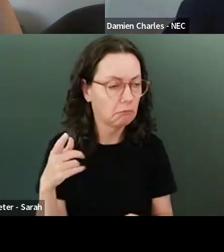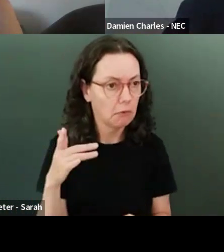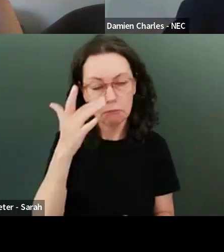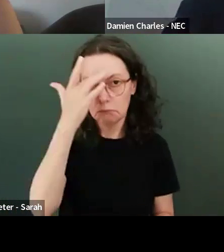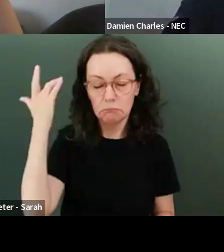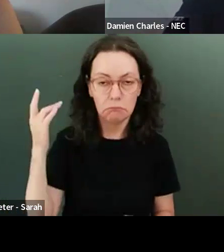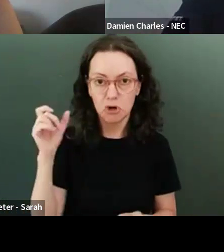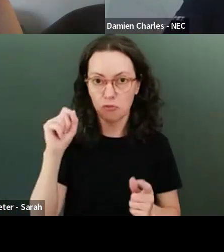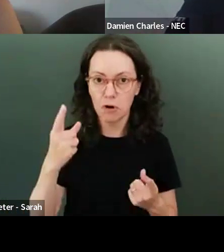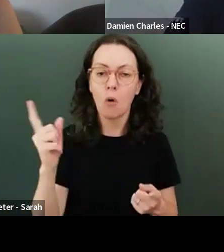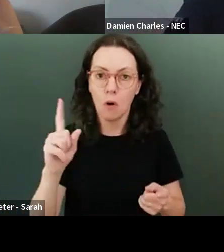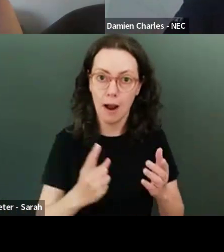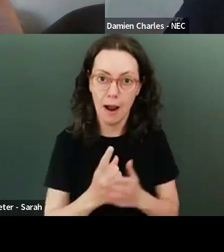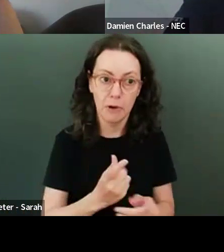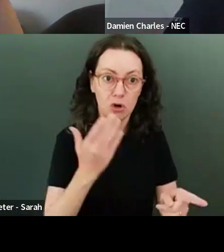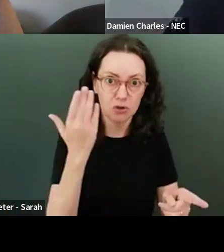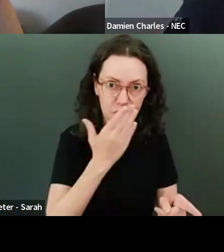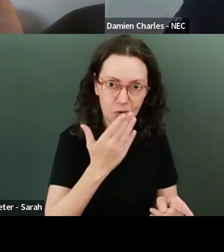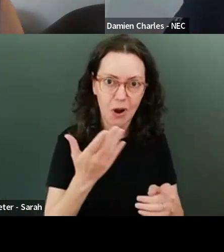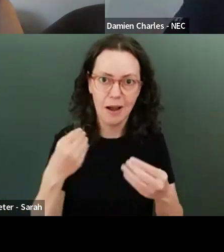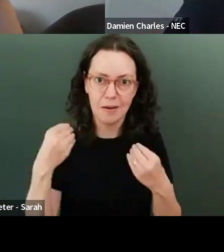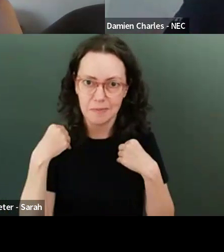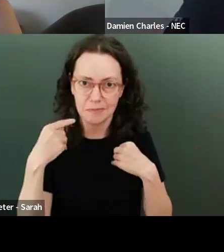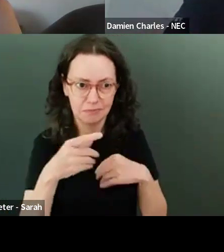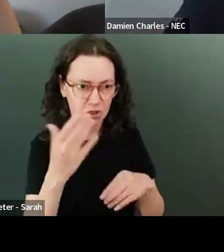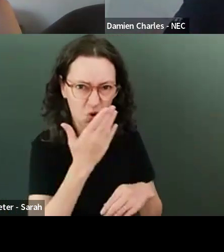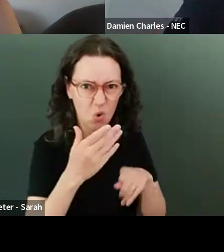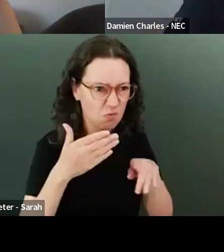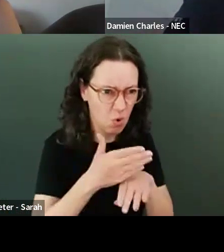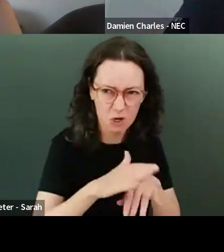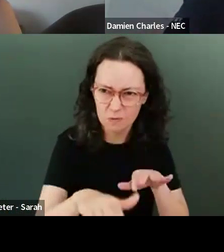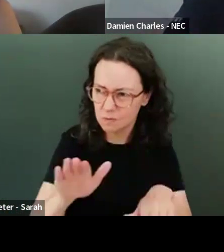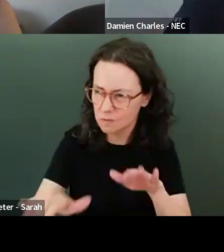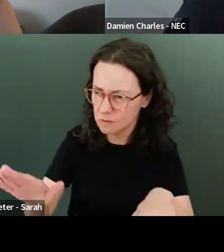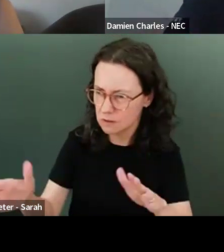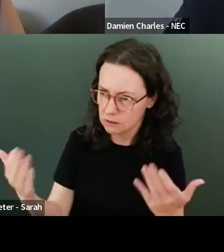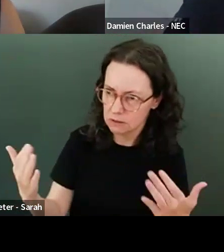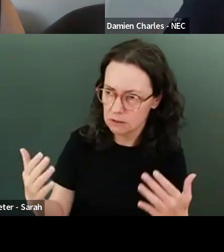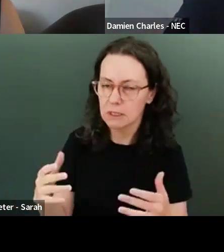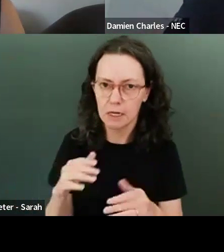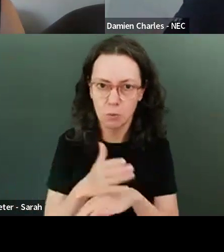realizing that those were there because they had they were collaborating so well